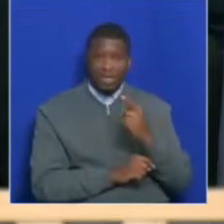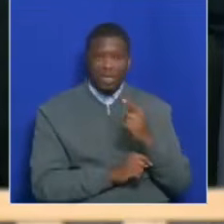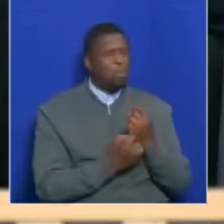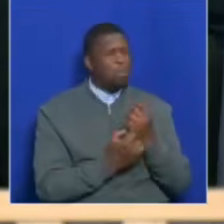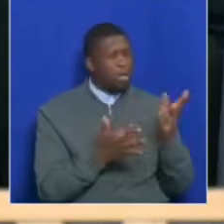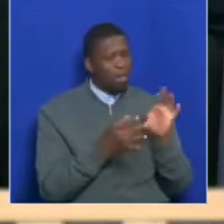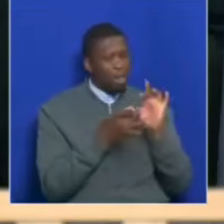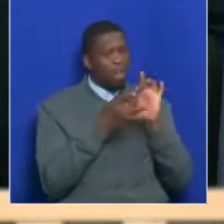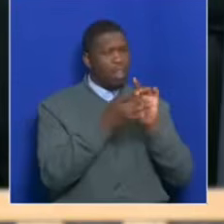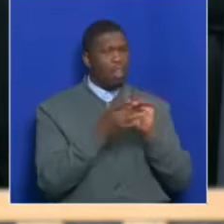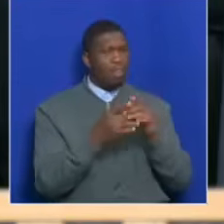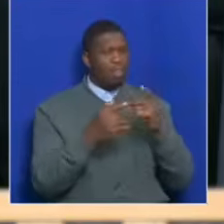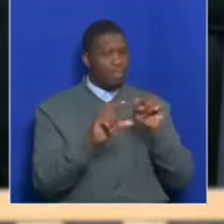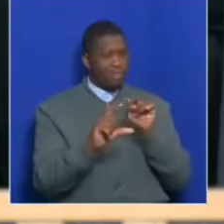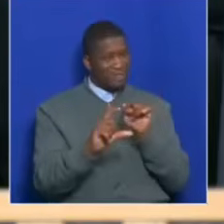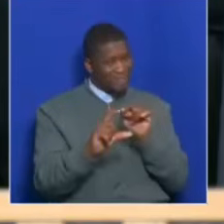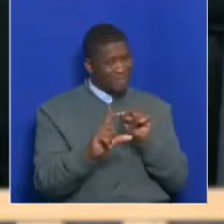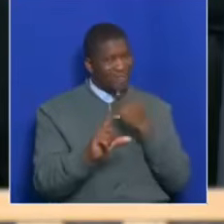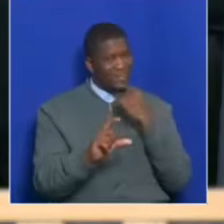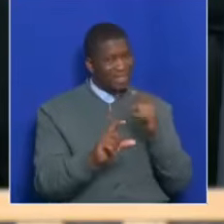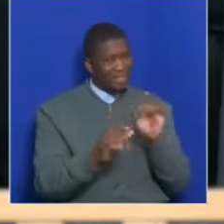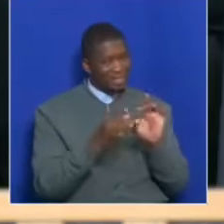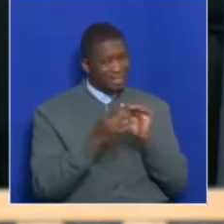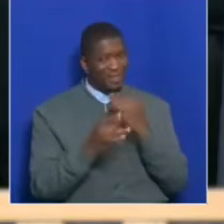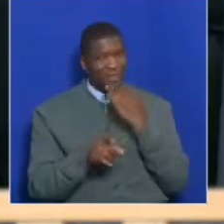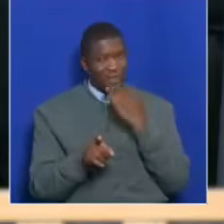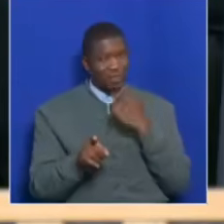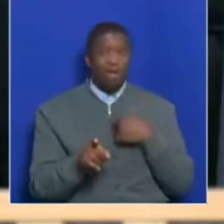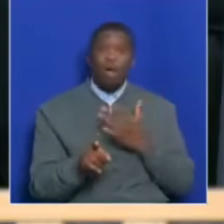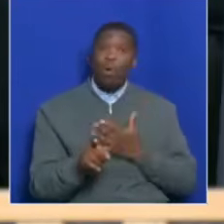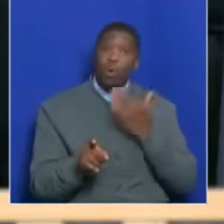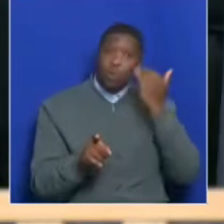know whether you've got those that you know that breakdown of numbers.